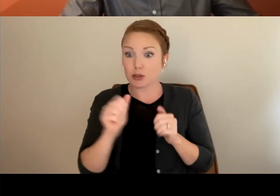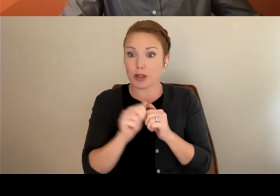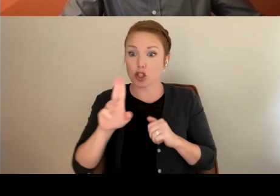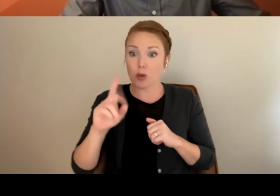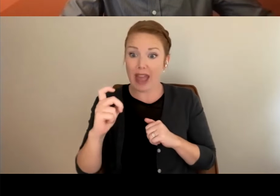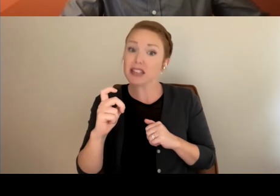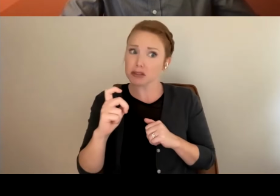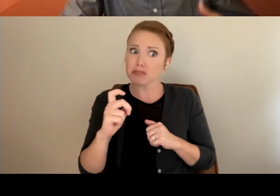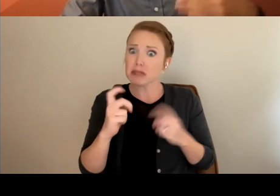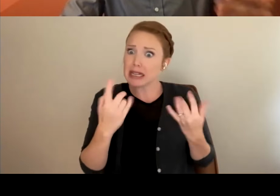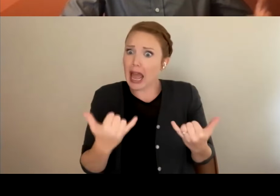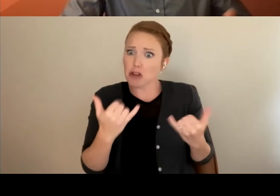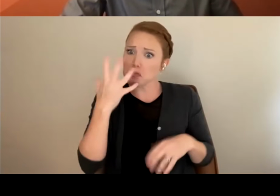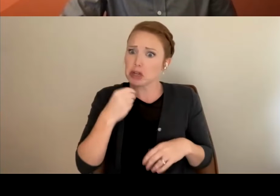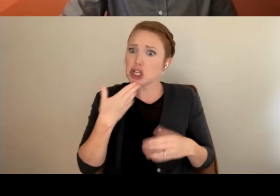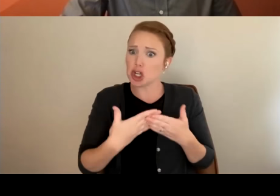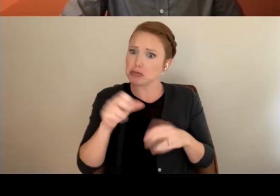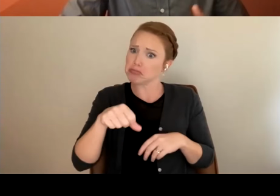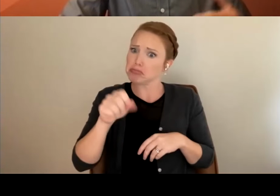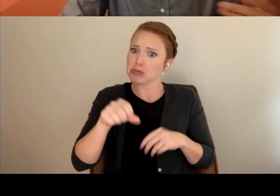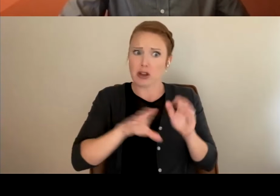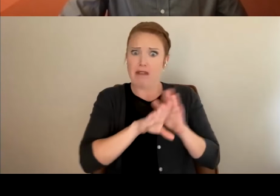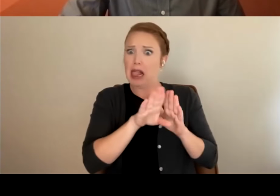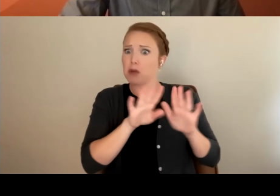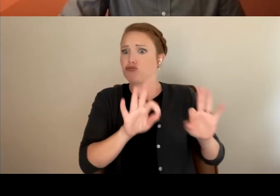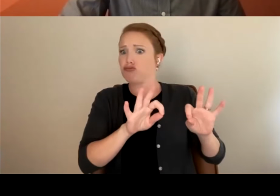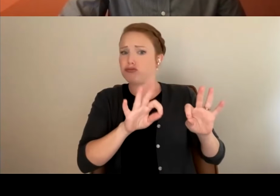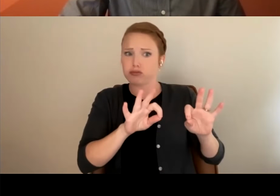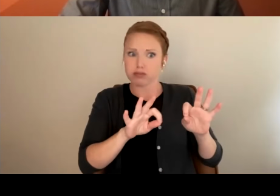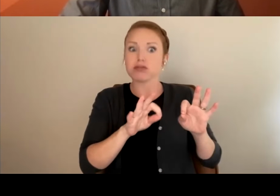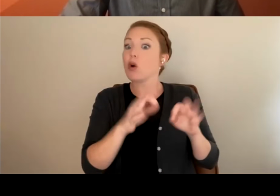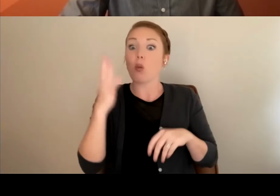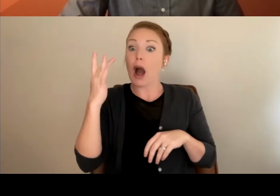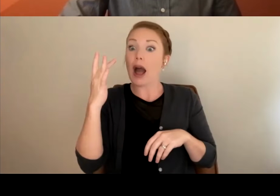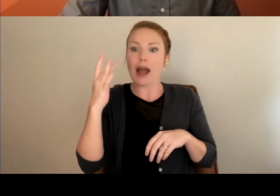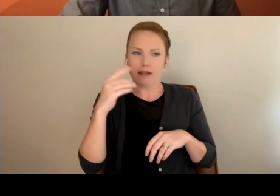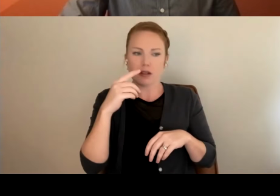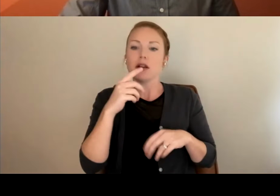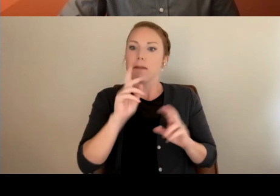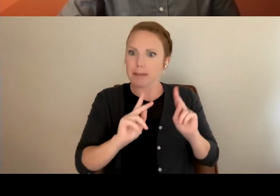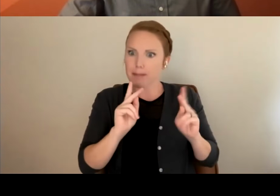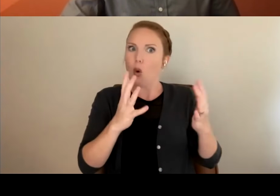good nowadays and most of it is owed to the agenda of making things more accessible.